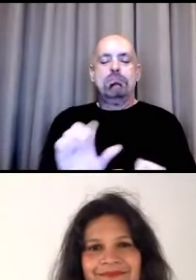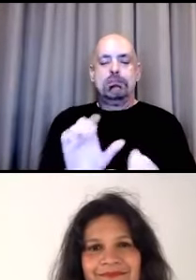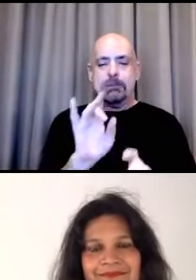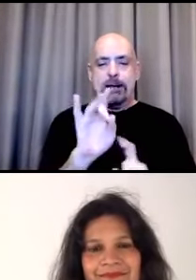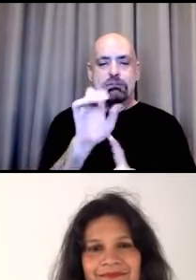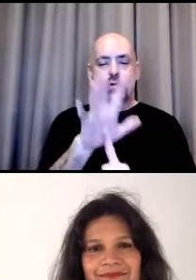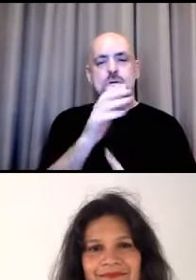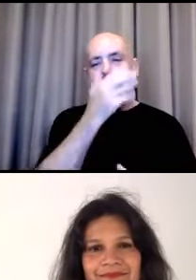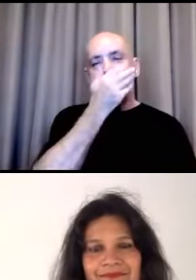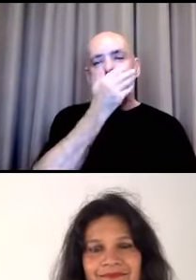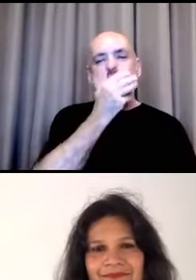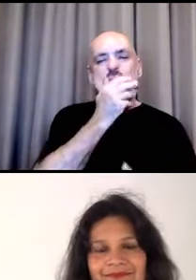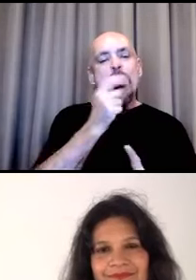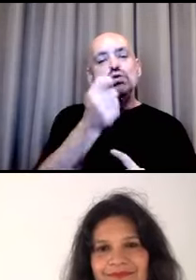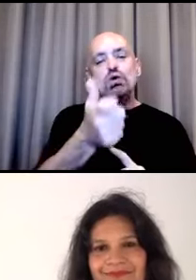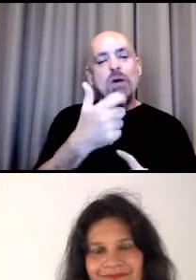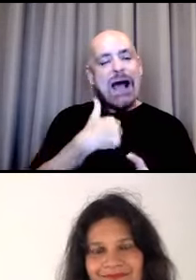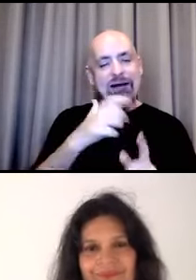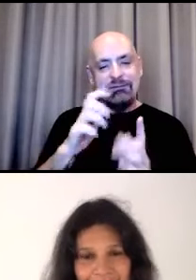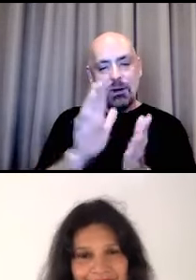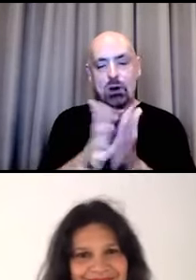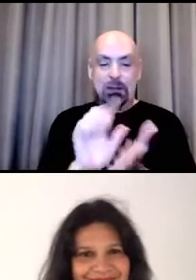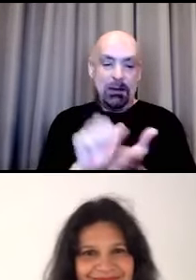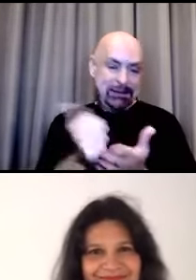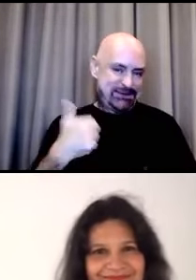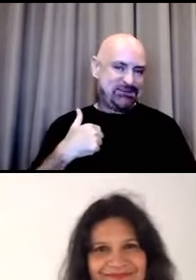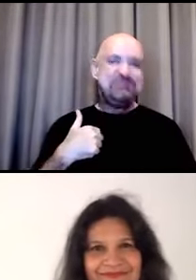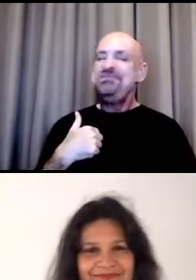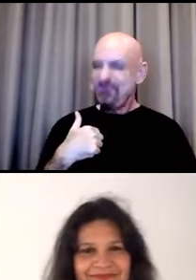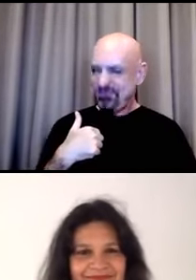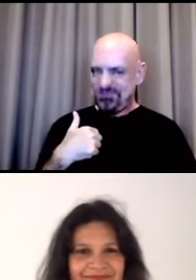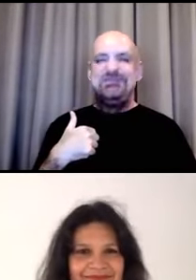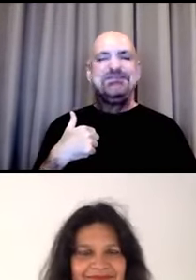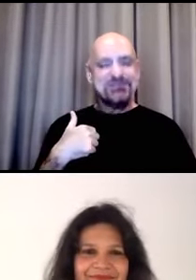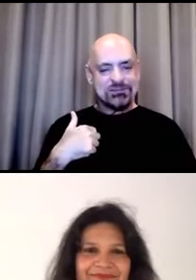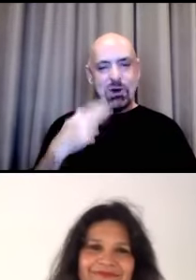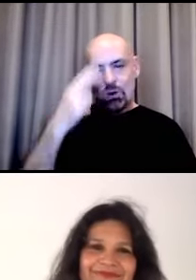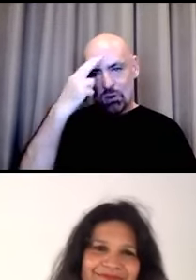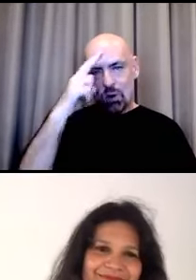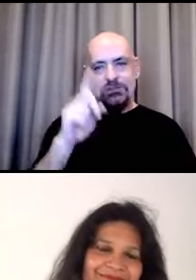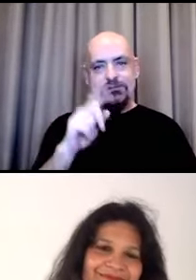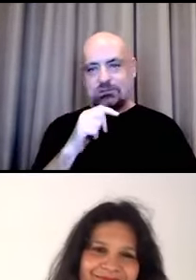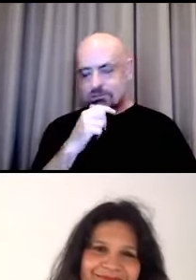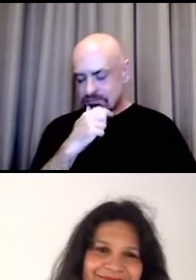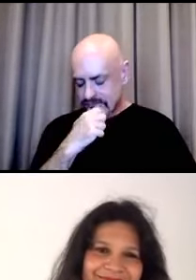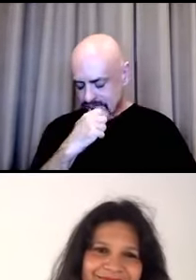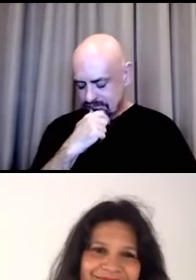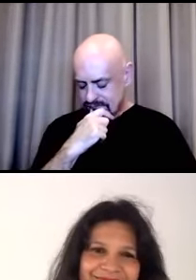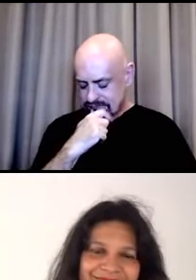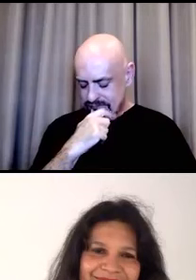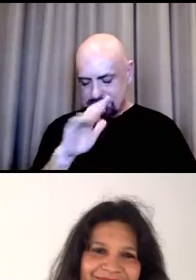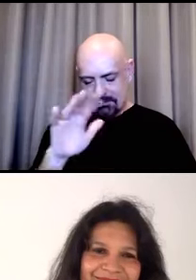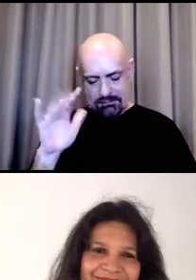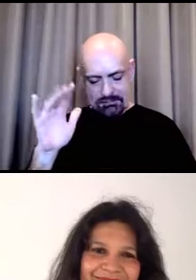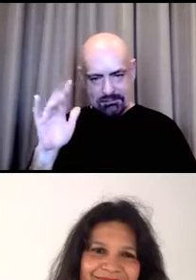the individual is a big question. The individual is a very big thing. The individual